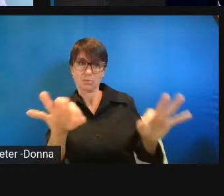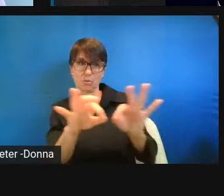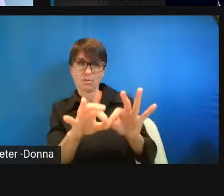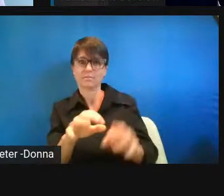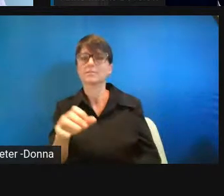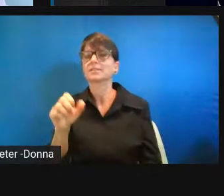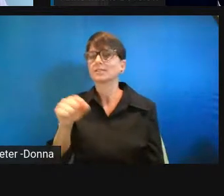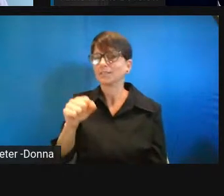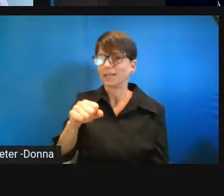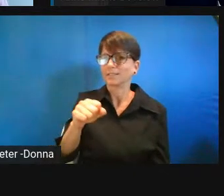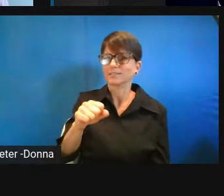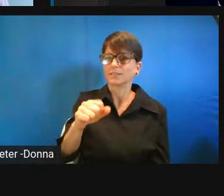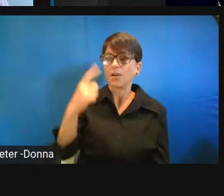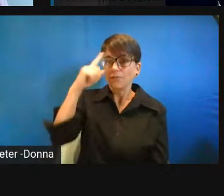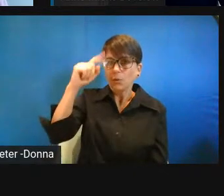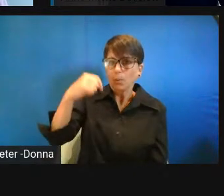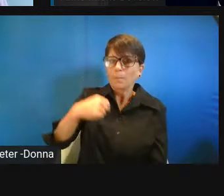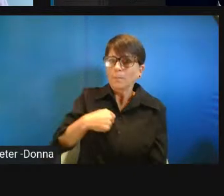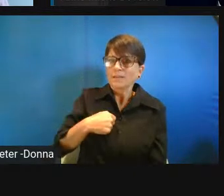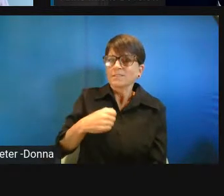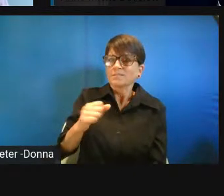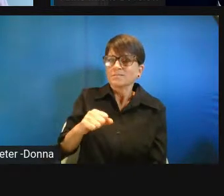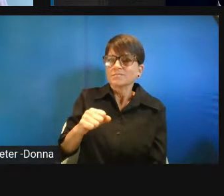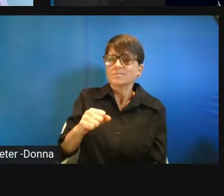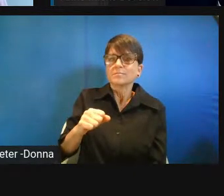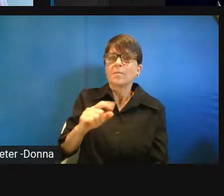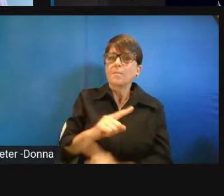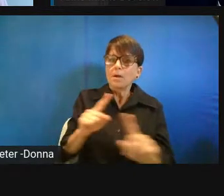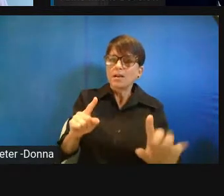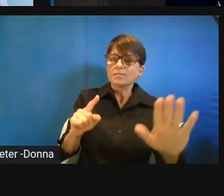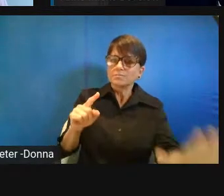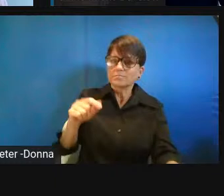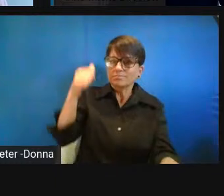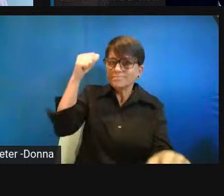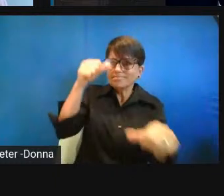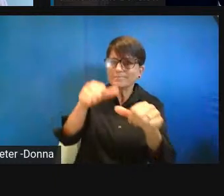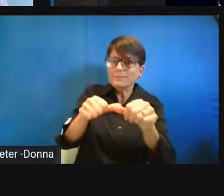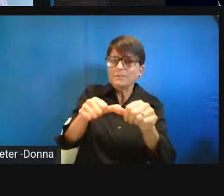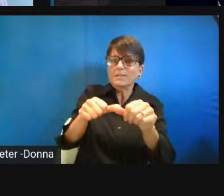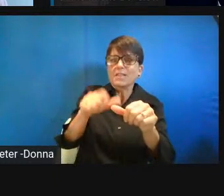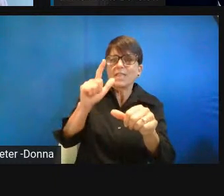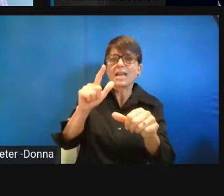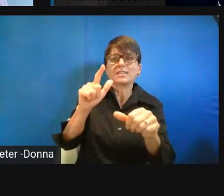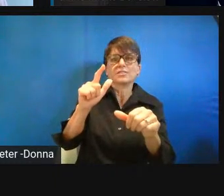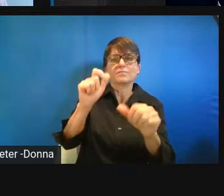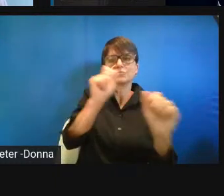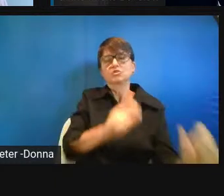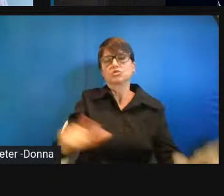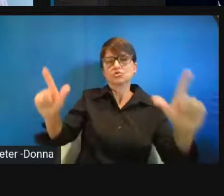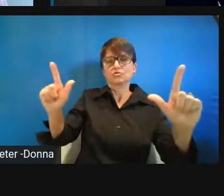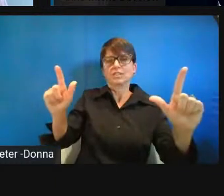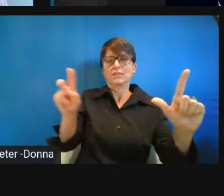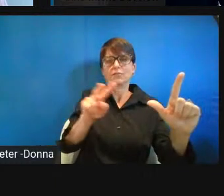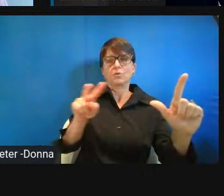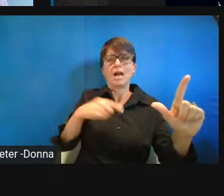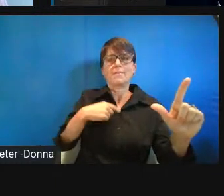Lazar Bulatovic: For me, yes. Please keep in mind that I have been using a screen view since 2004 and it might be that